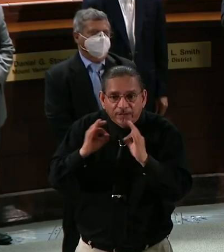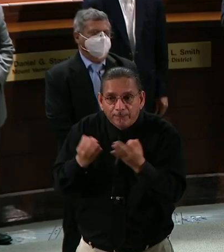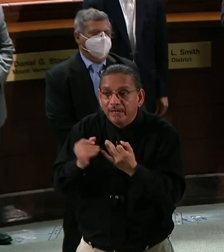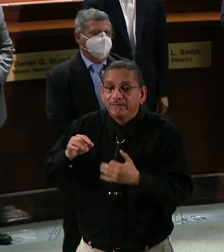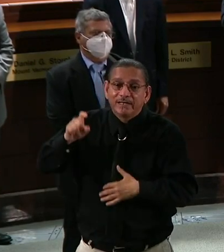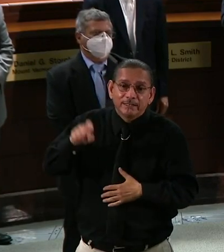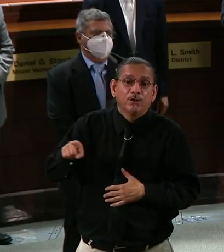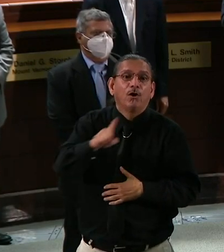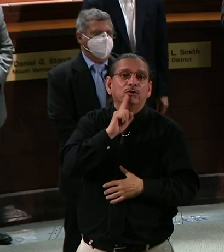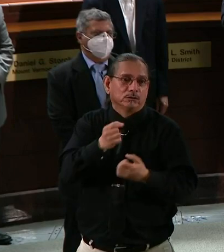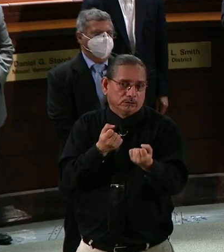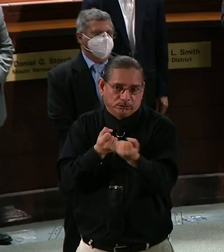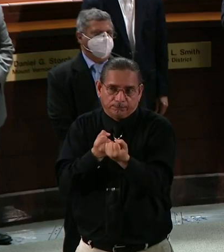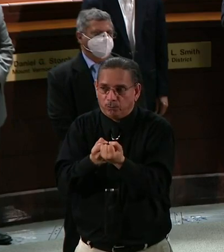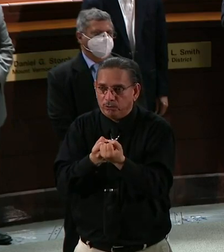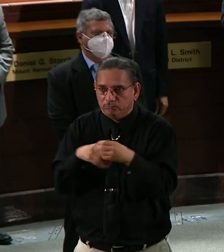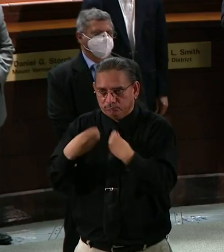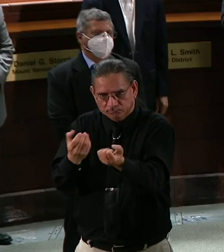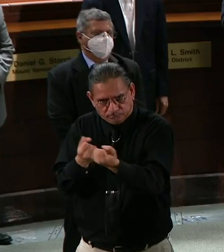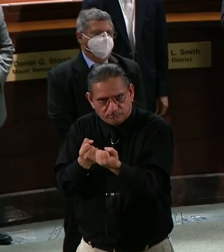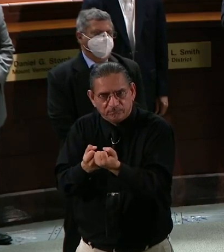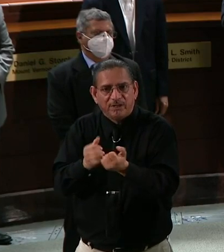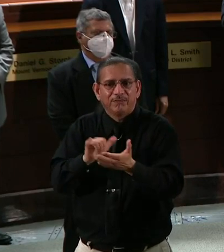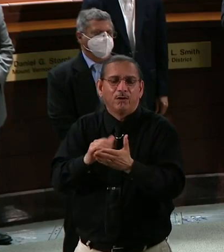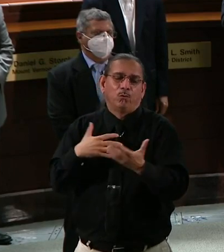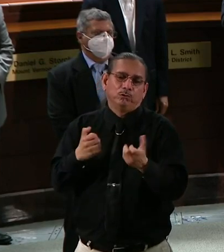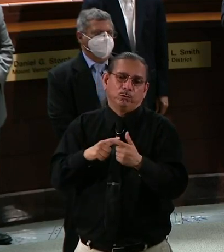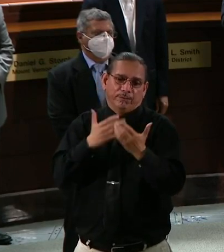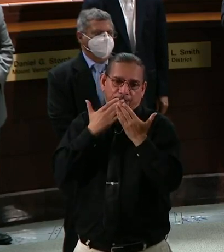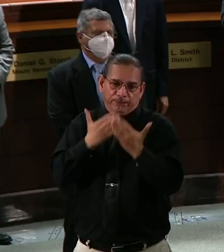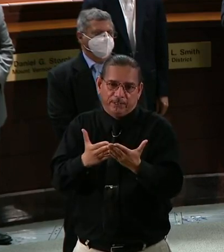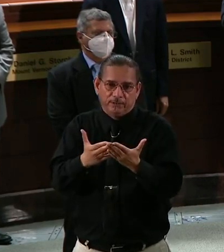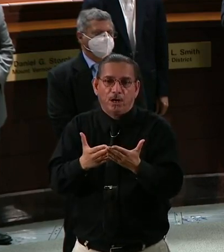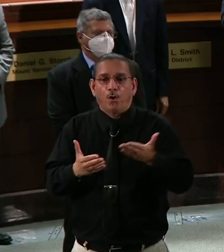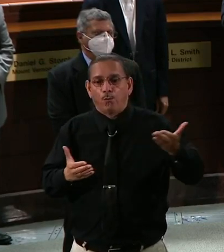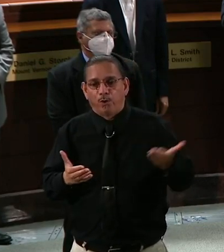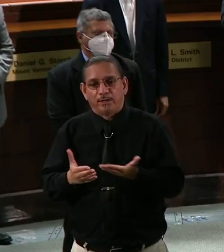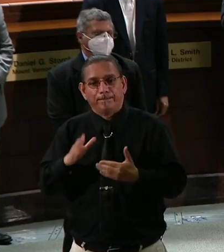THEY ARE THE FACT IS AND IF YOU